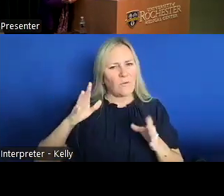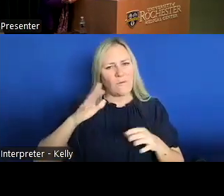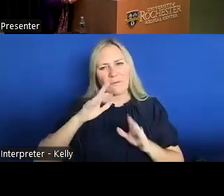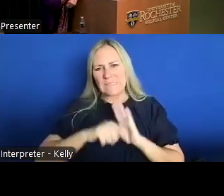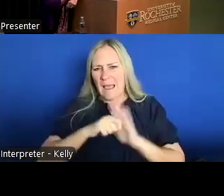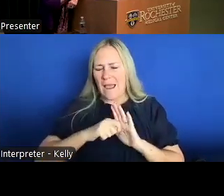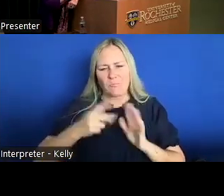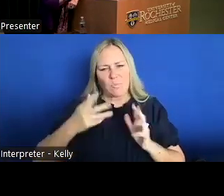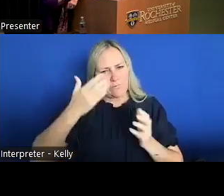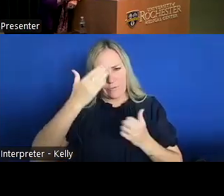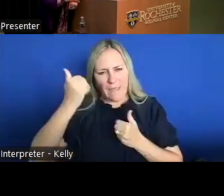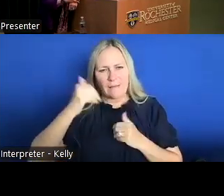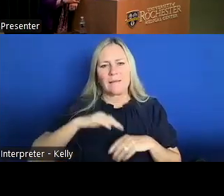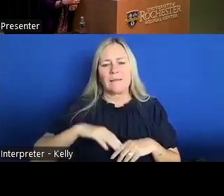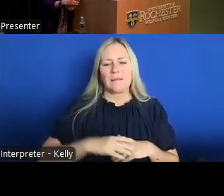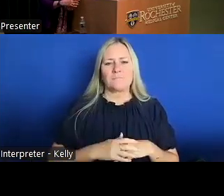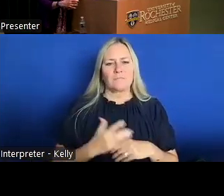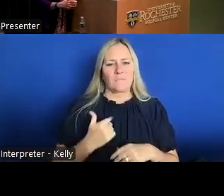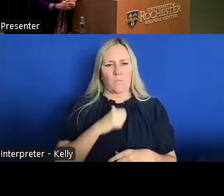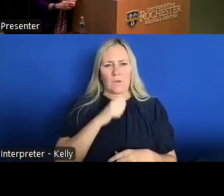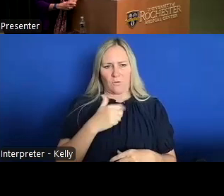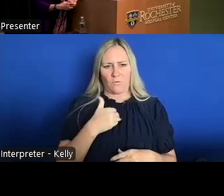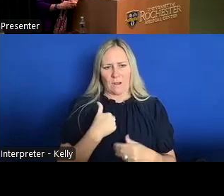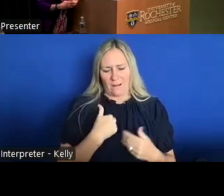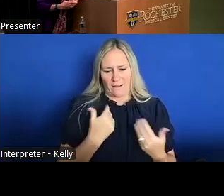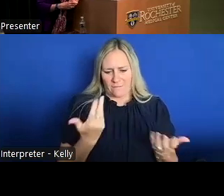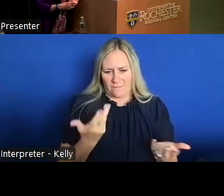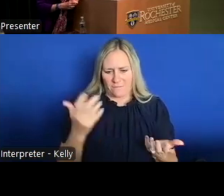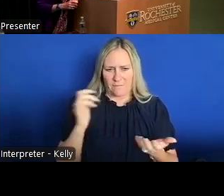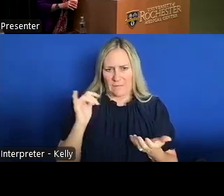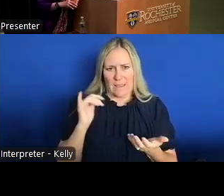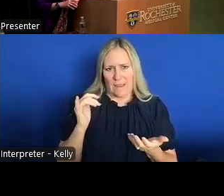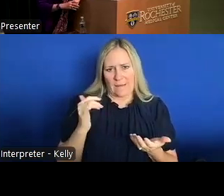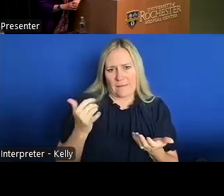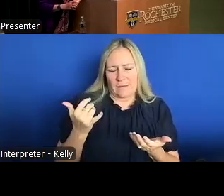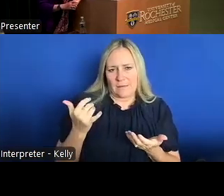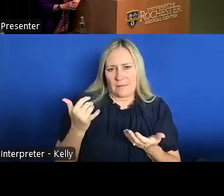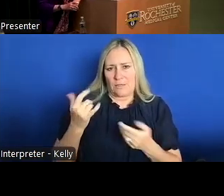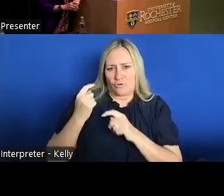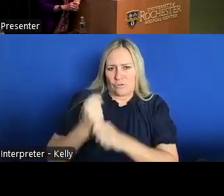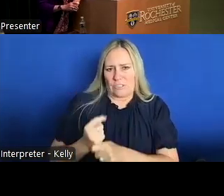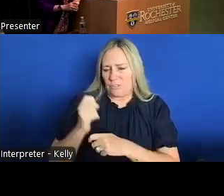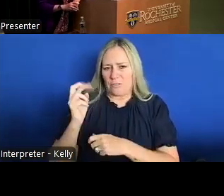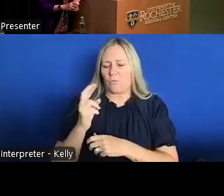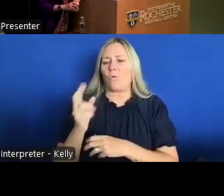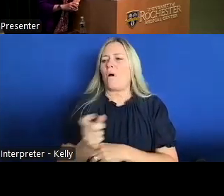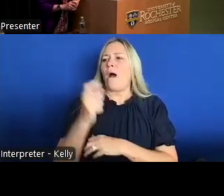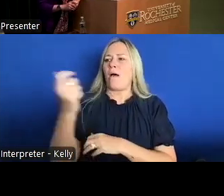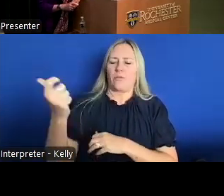don't have rituals yeah or other ways to make sure that it hasn't on underground and that we